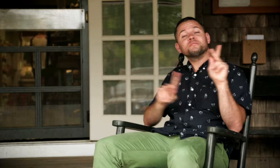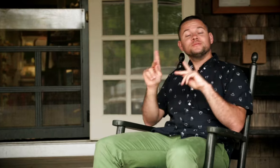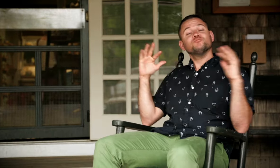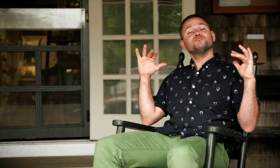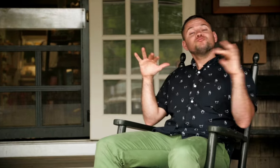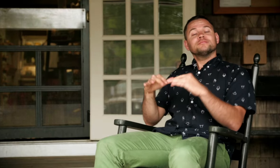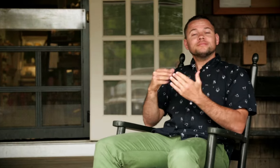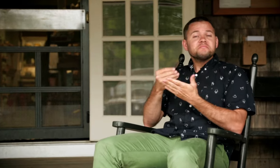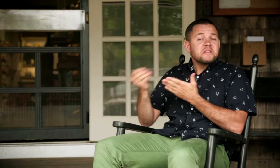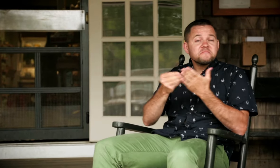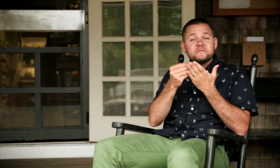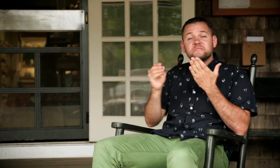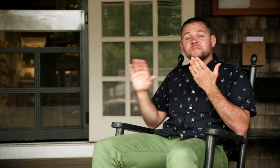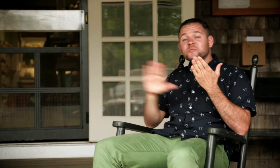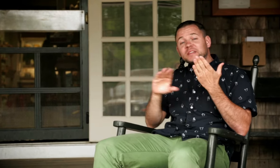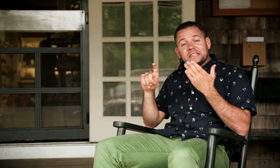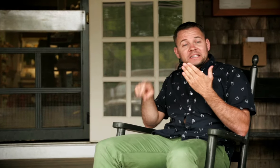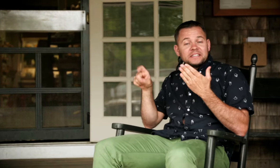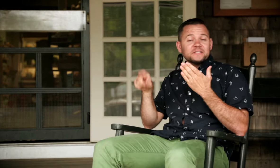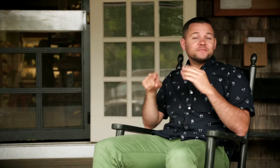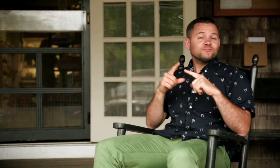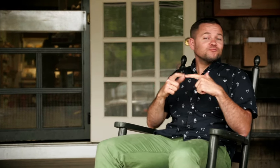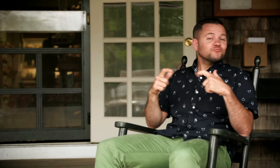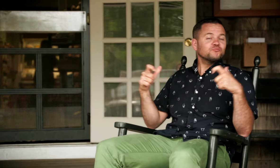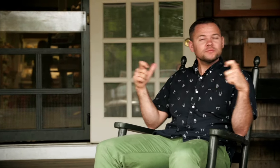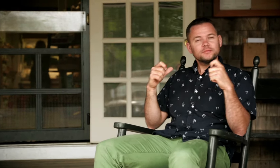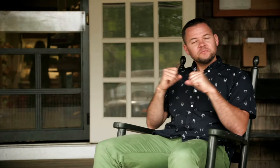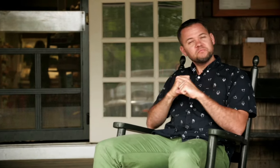deaf people would buy goods.